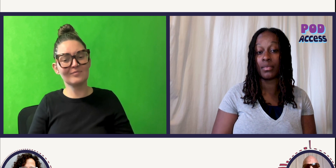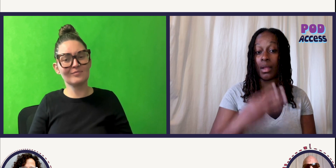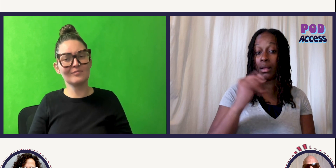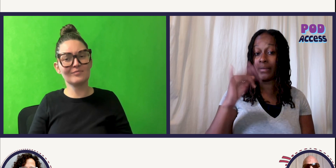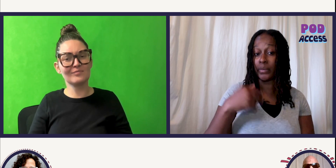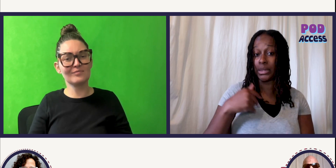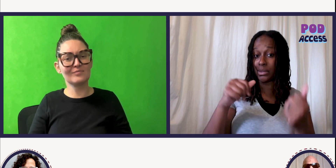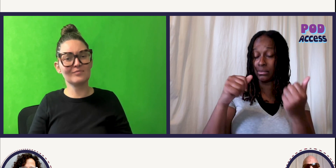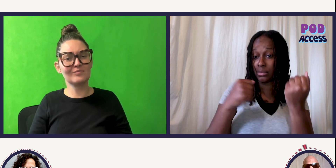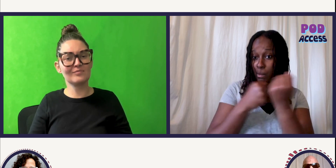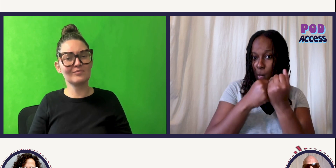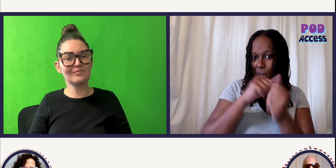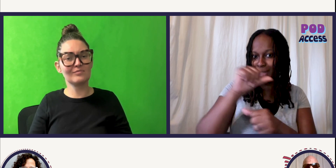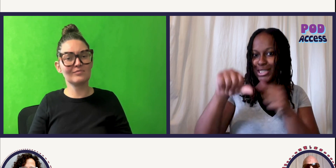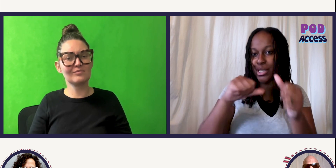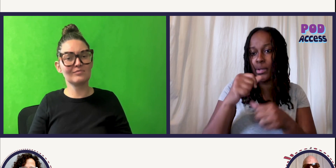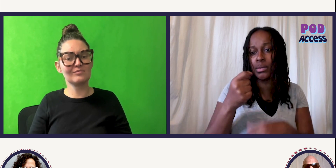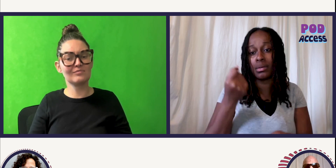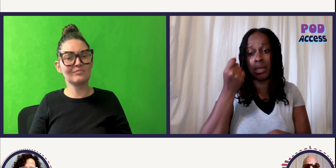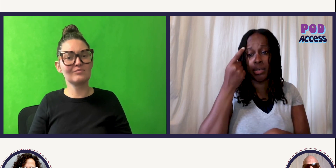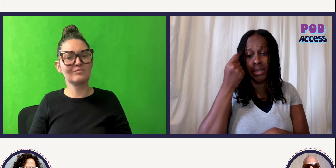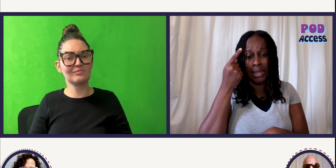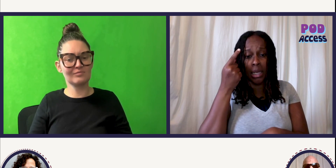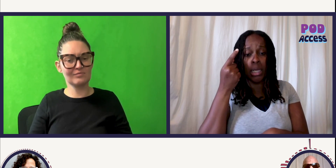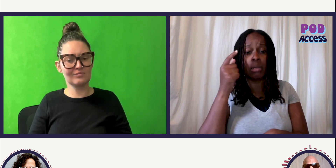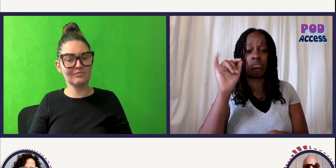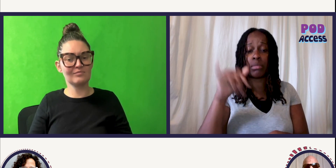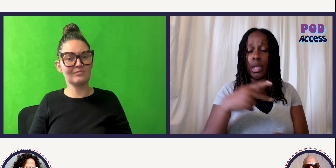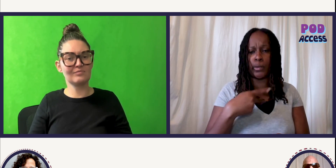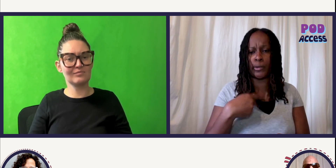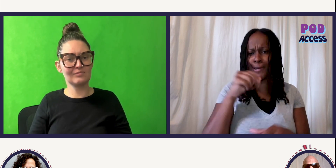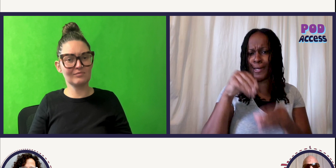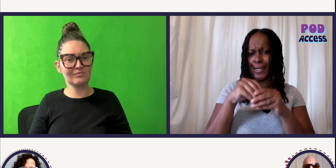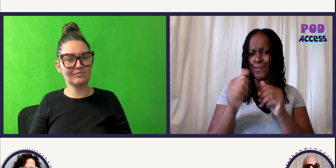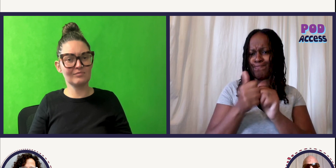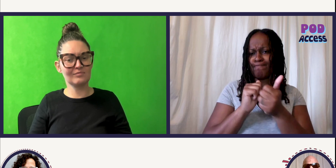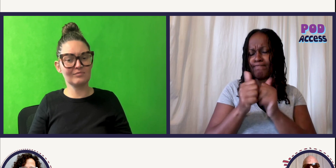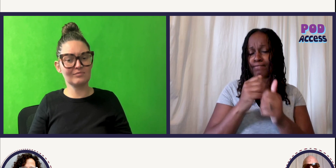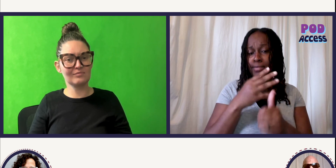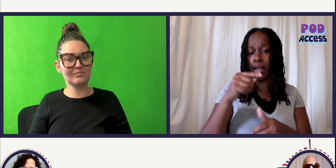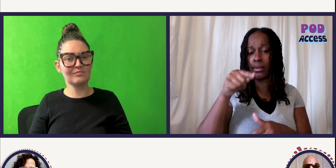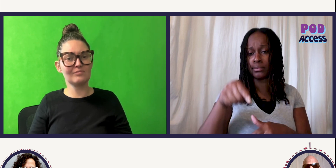And if we support each other, understanding that we're not in competition, and there's room for all of our voices, then no matter